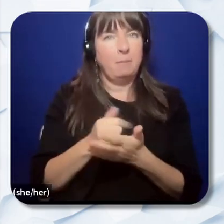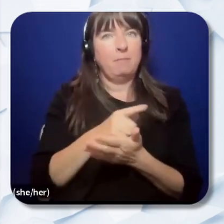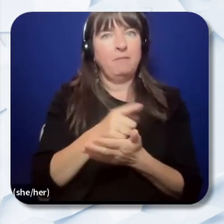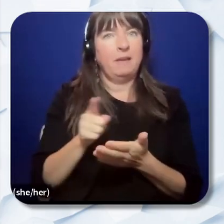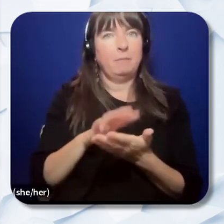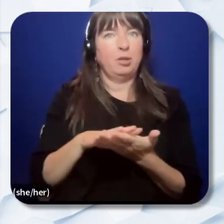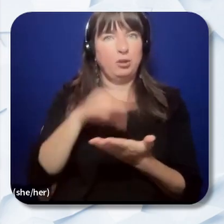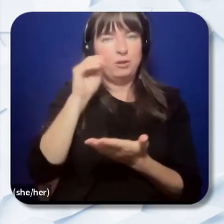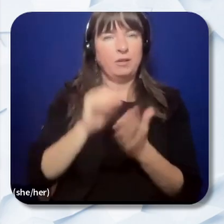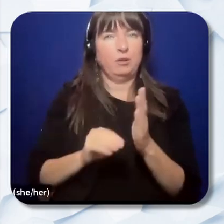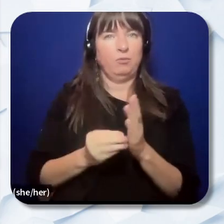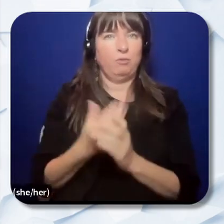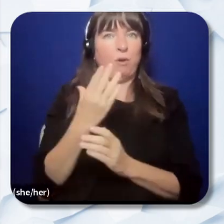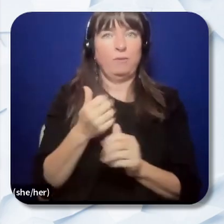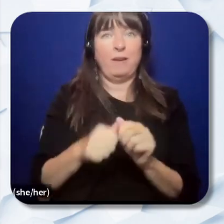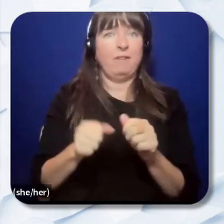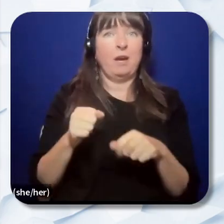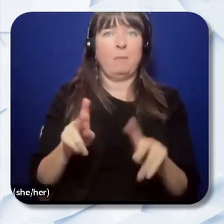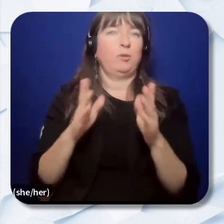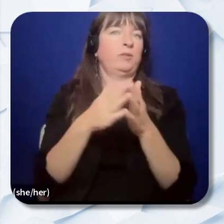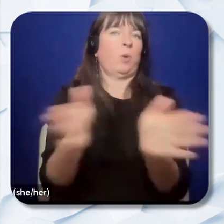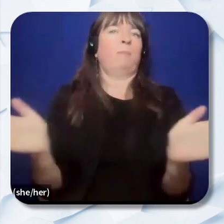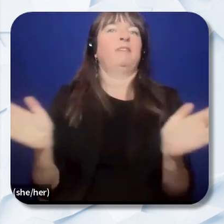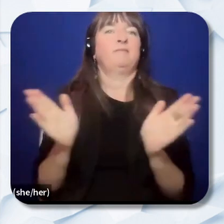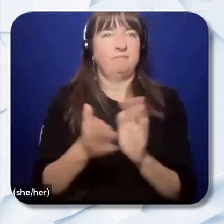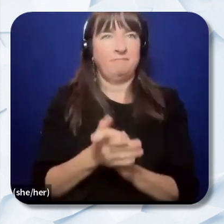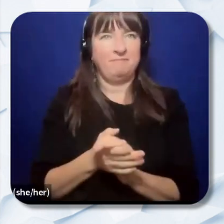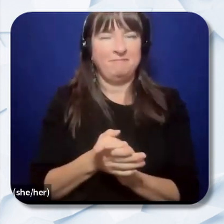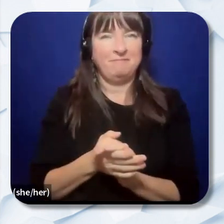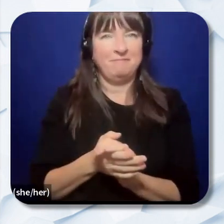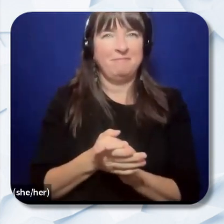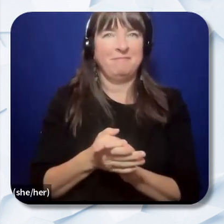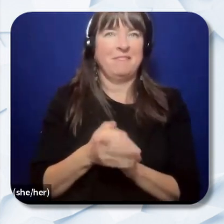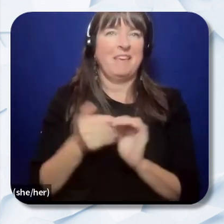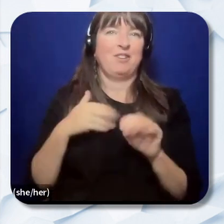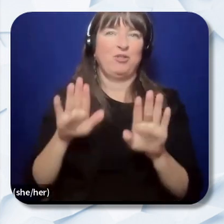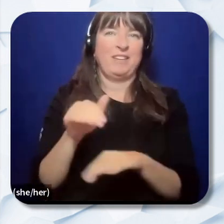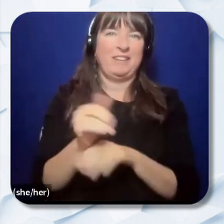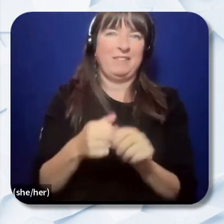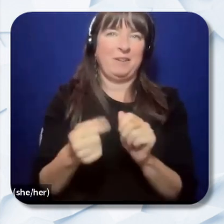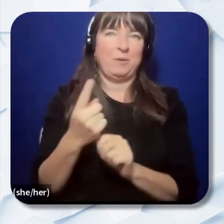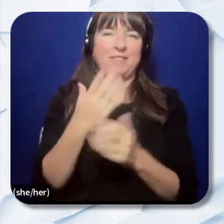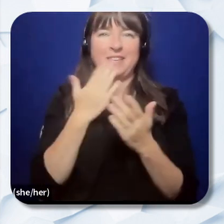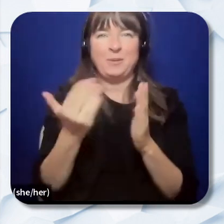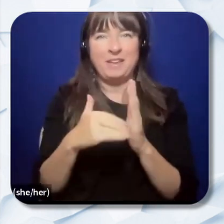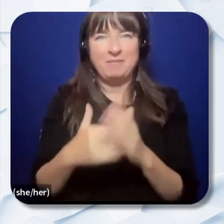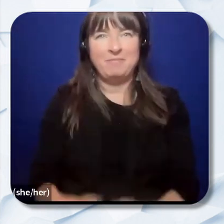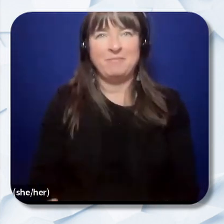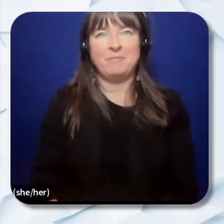opportunity in front of them is opened to them. Have a great evening everyone. Thank you again.